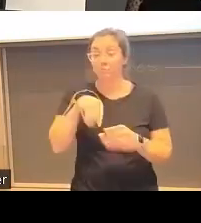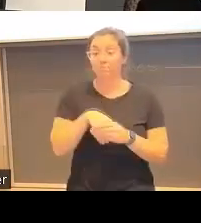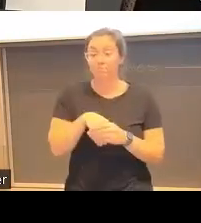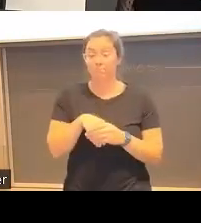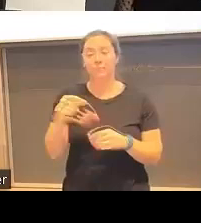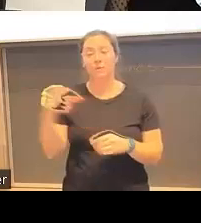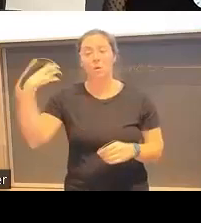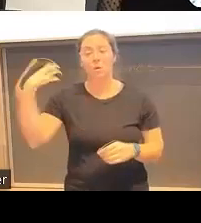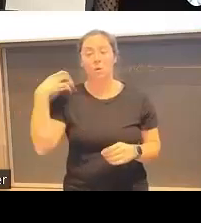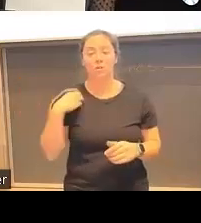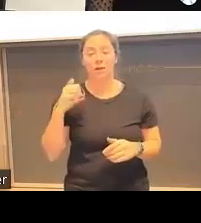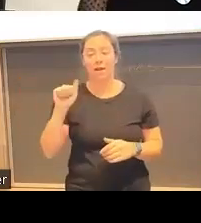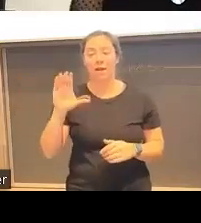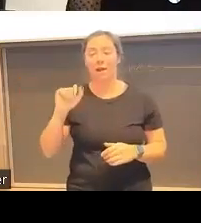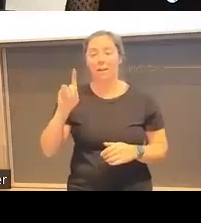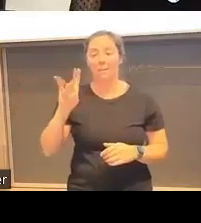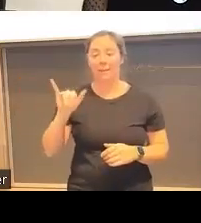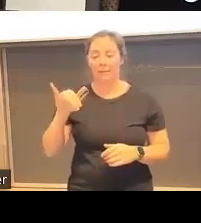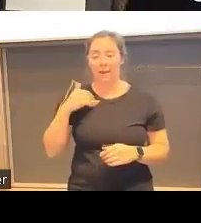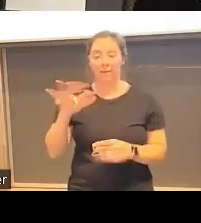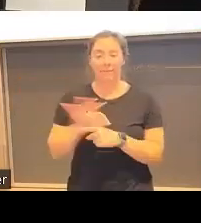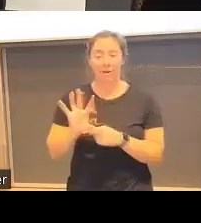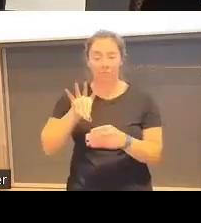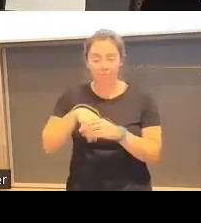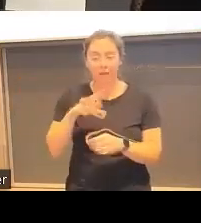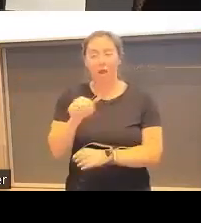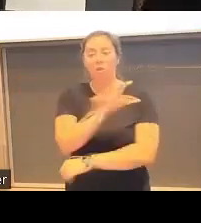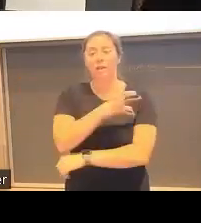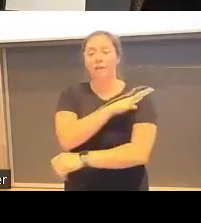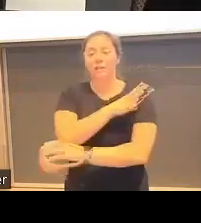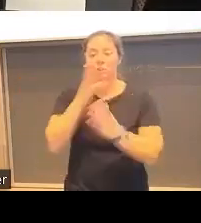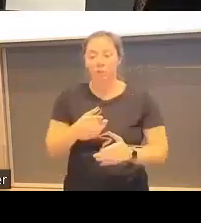which trains our post-doctor oral fellows and other clinicians uh from across the hospital to